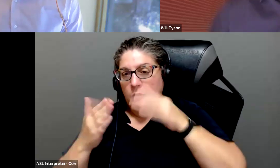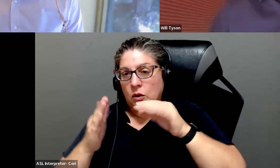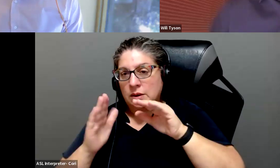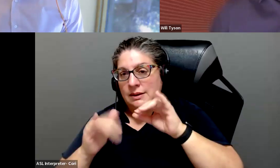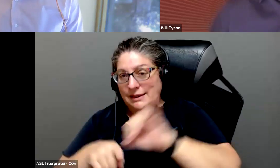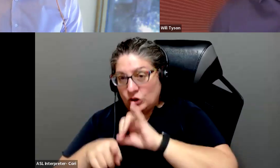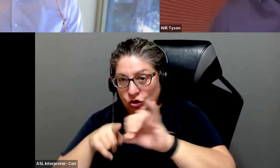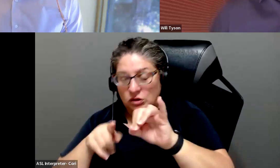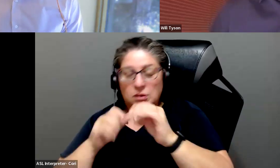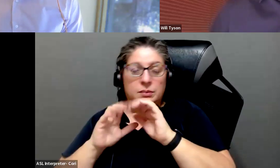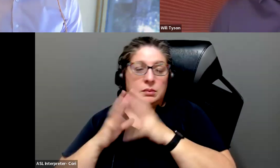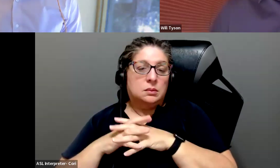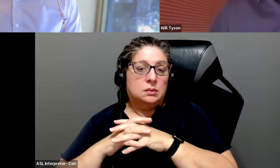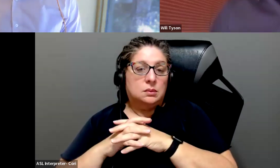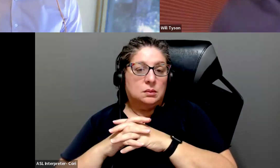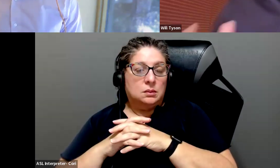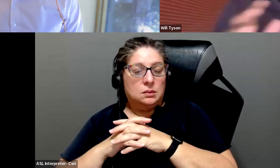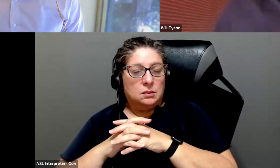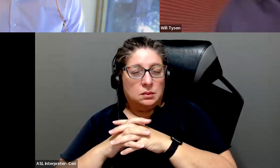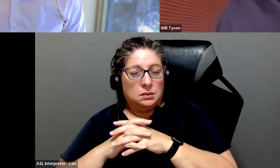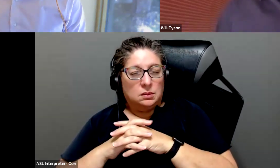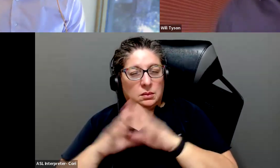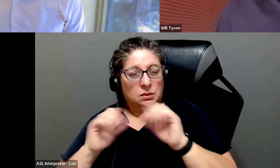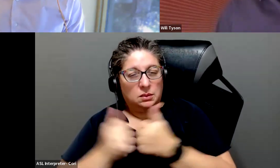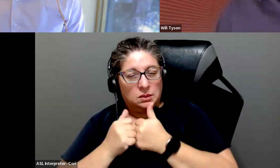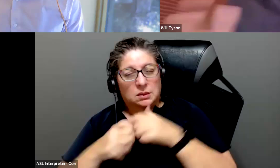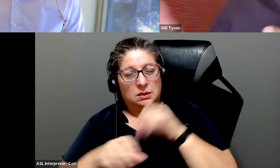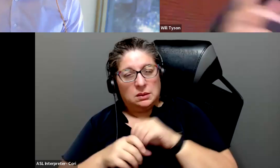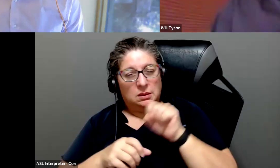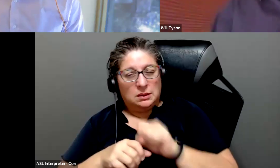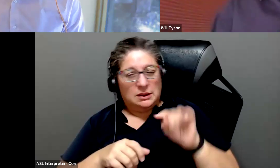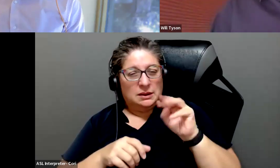And the challenges within the S-STEM programs and parlay this